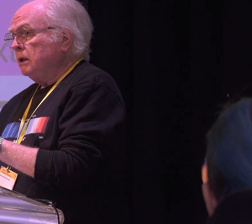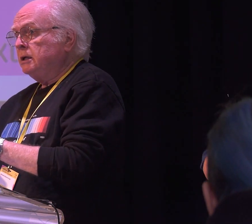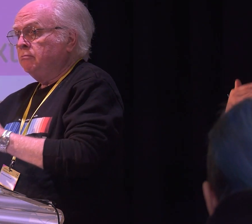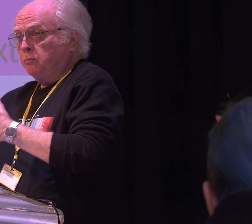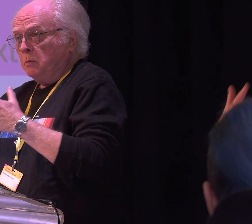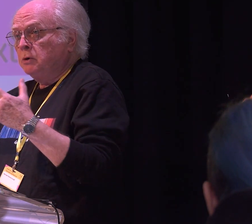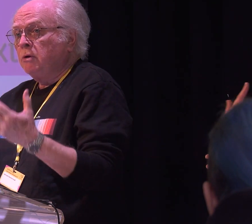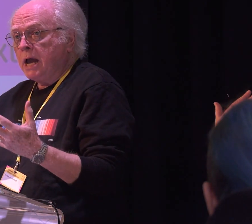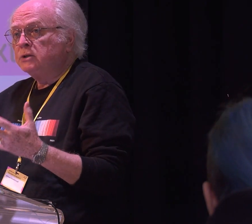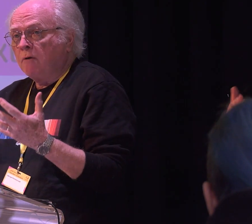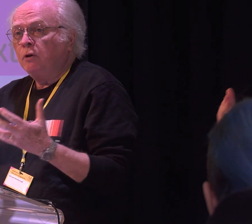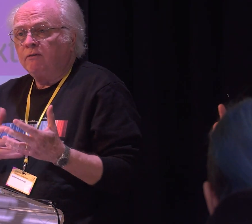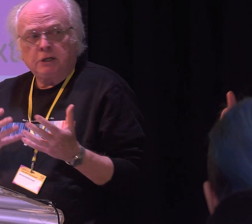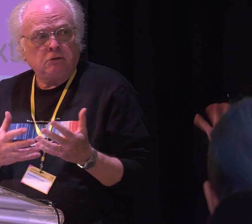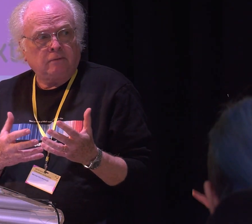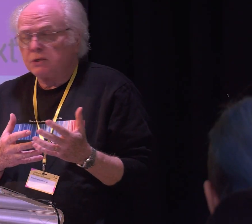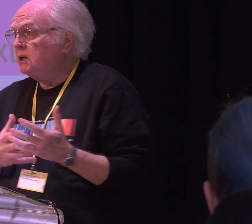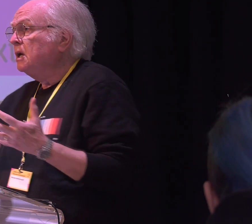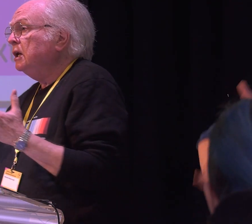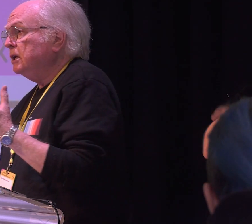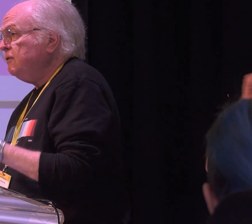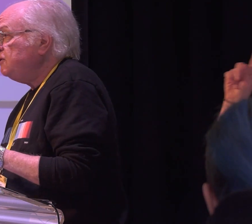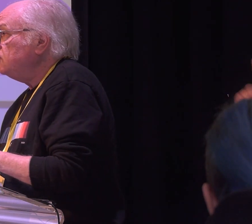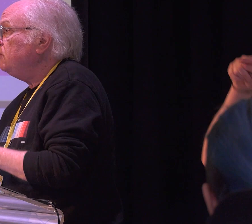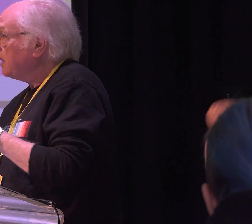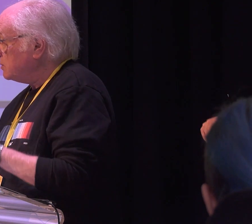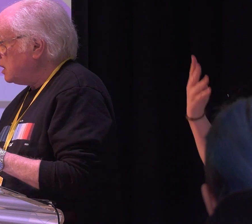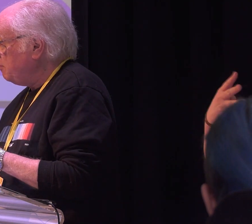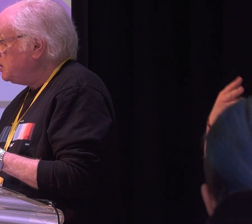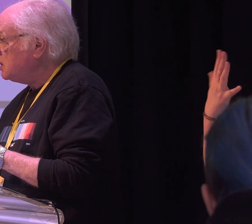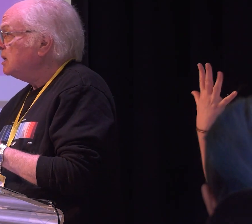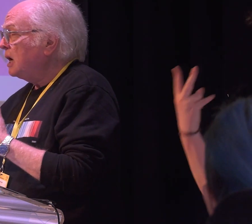that we would create a fully fledged university. In 1952, that was accomplished